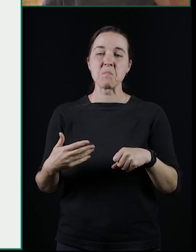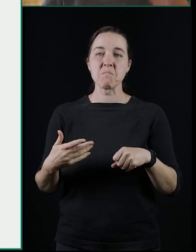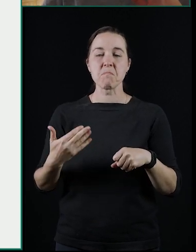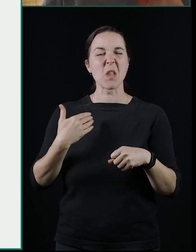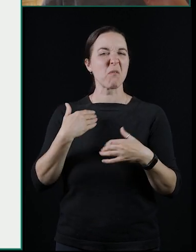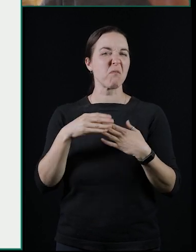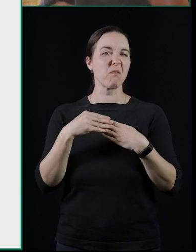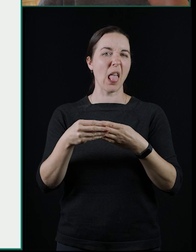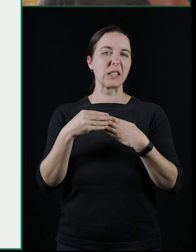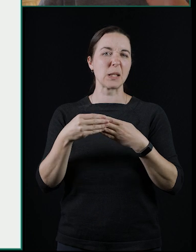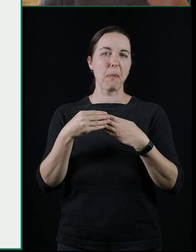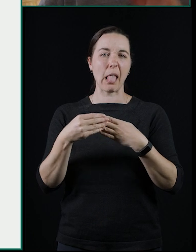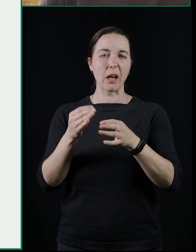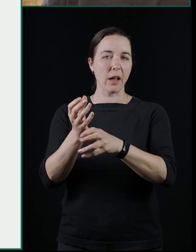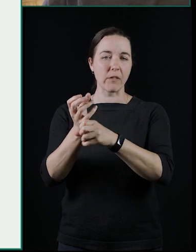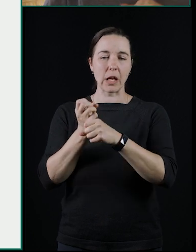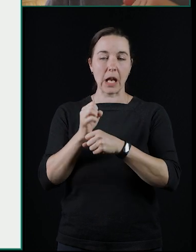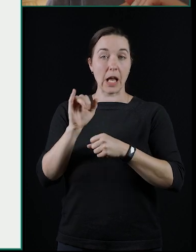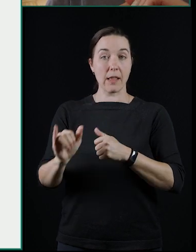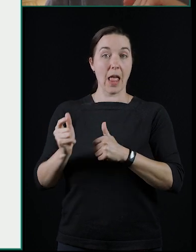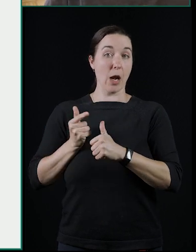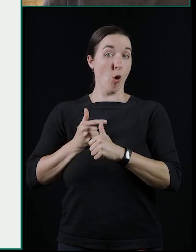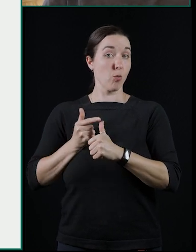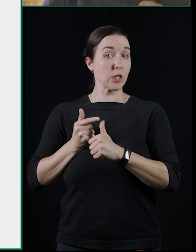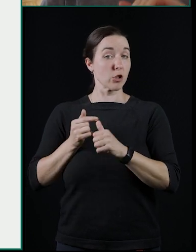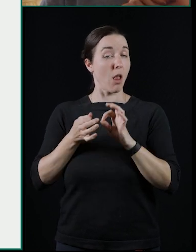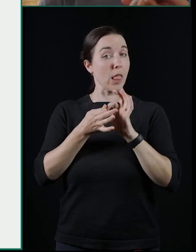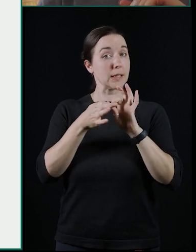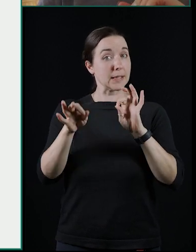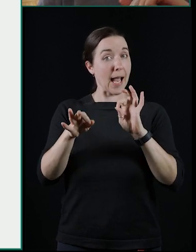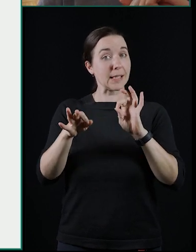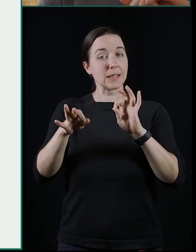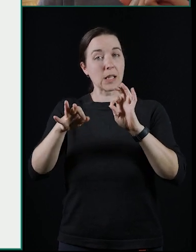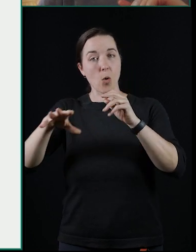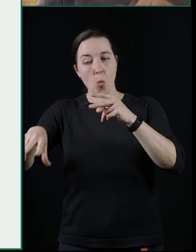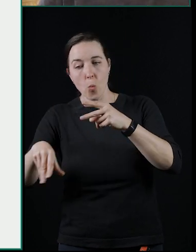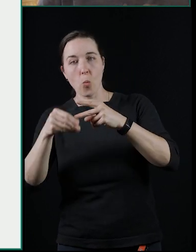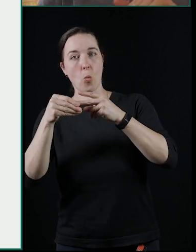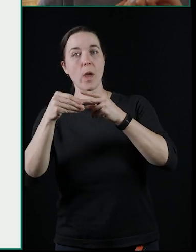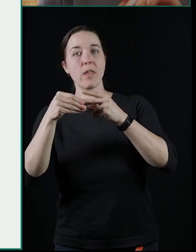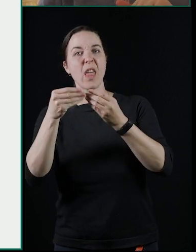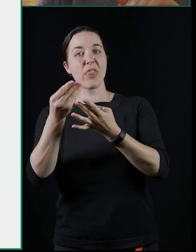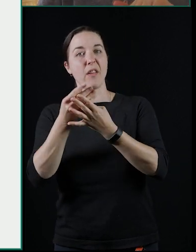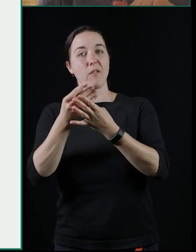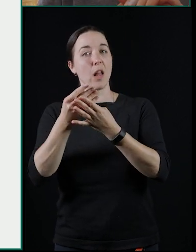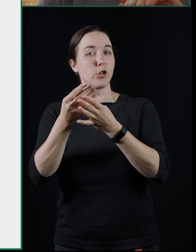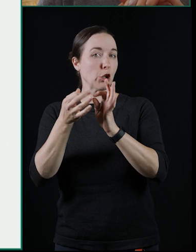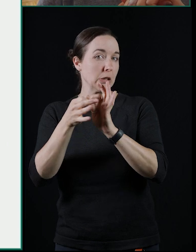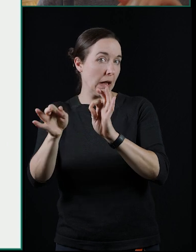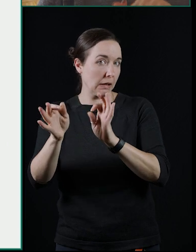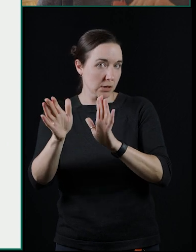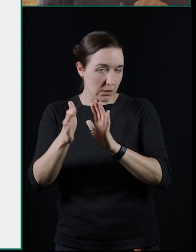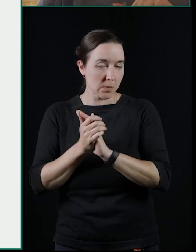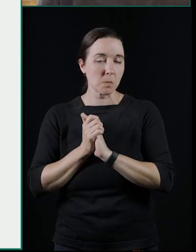You can, you have the flexibility of getting the original text along with the filtered text that if you will.